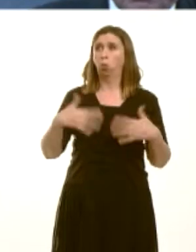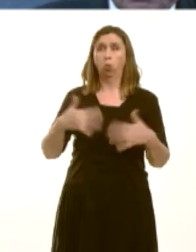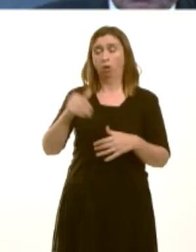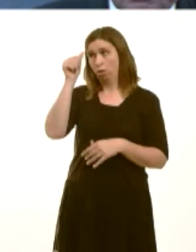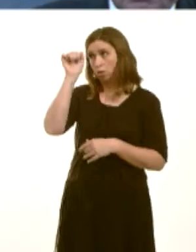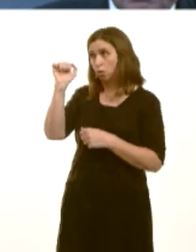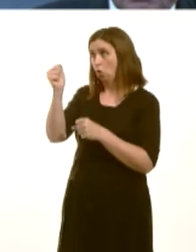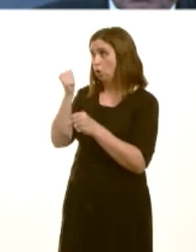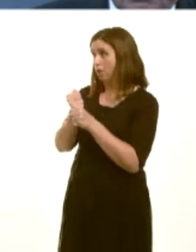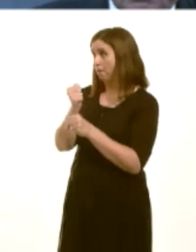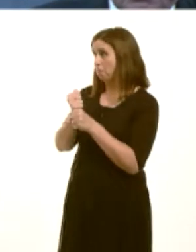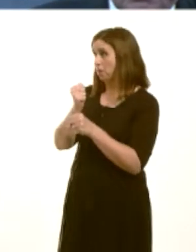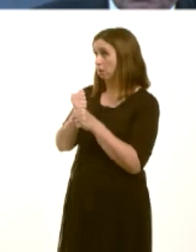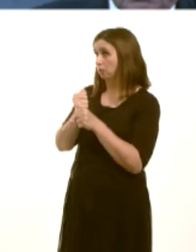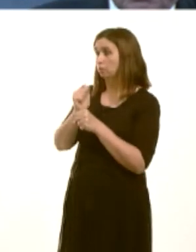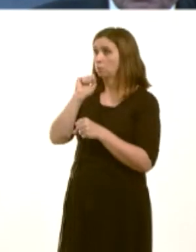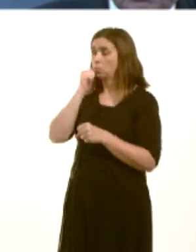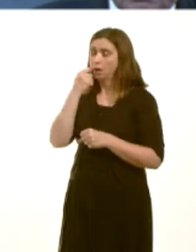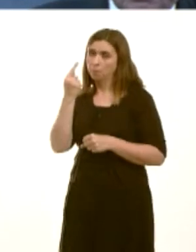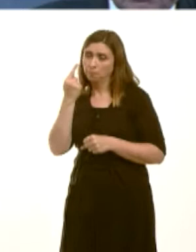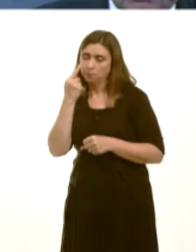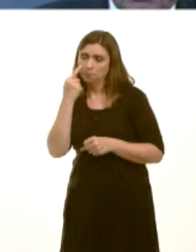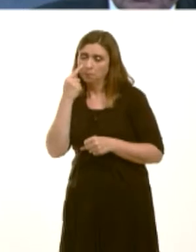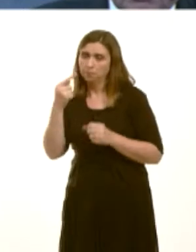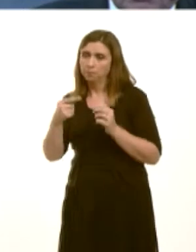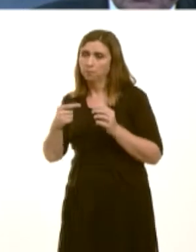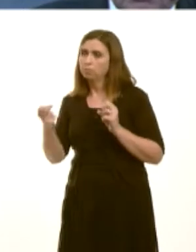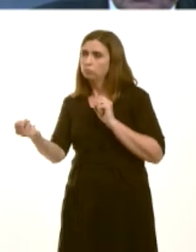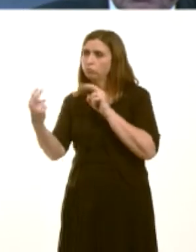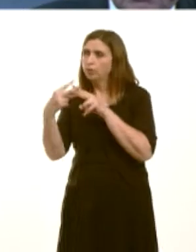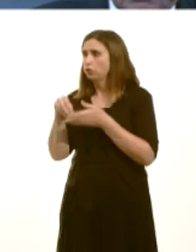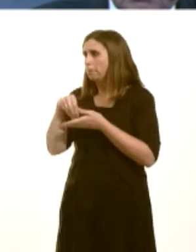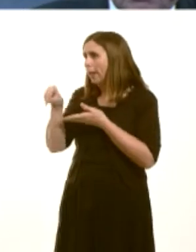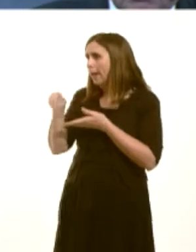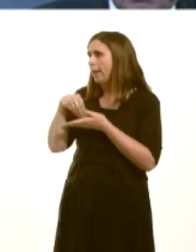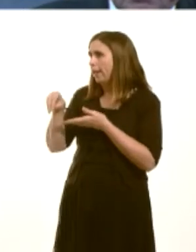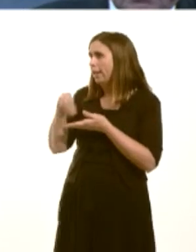at the proposals for reform of those tolls and the impact that may have. Now, itís clear